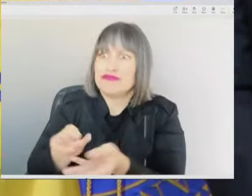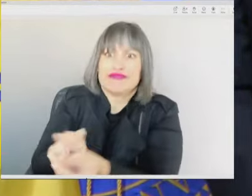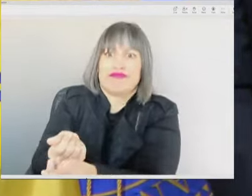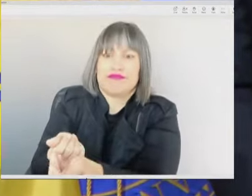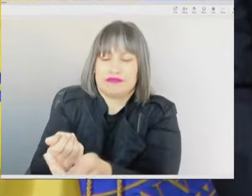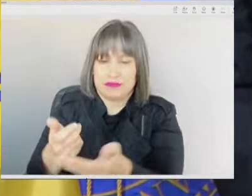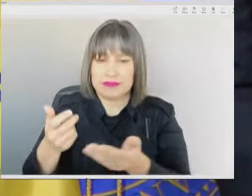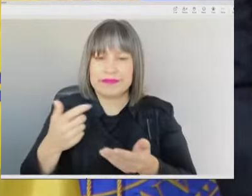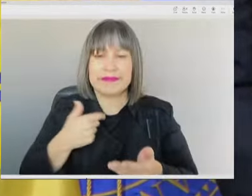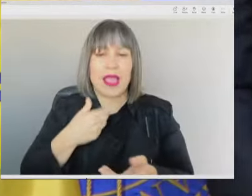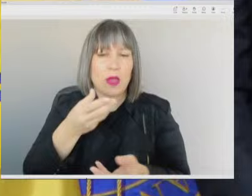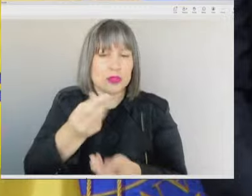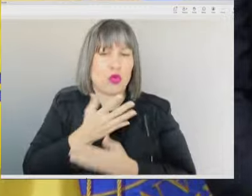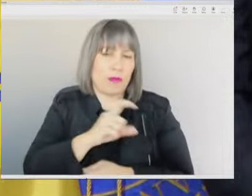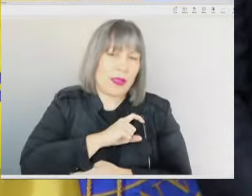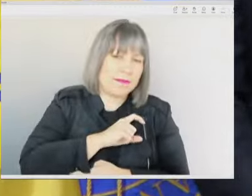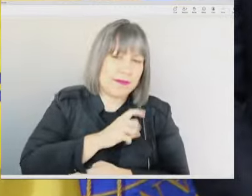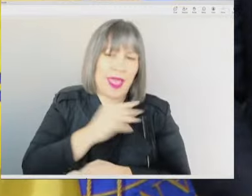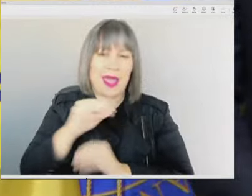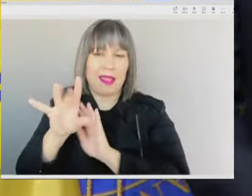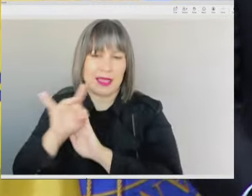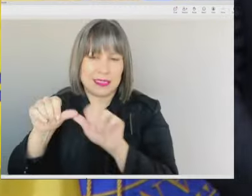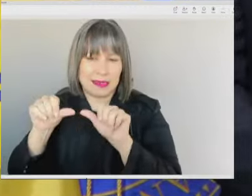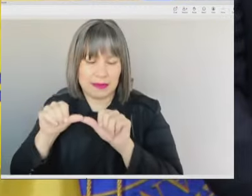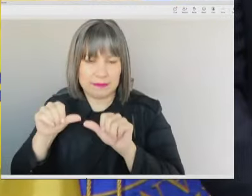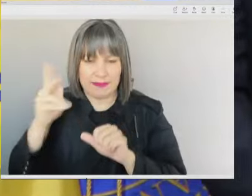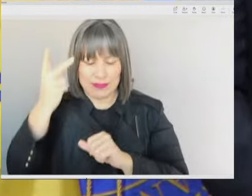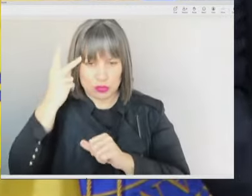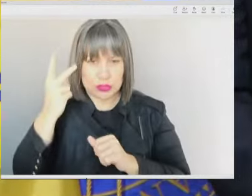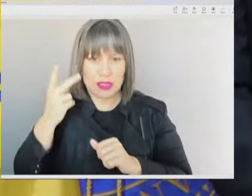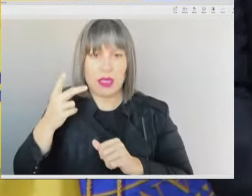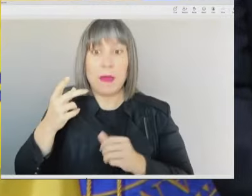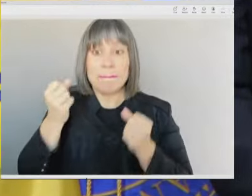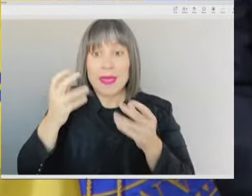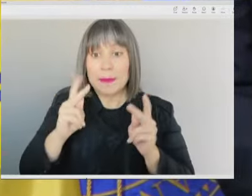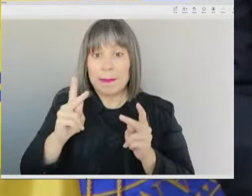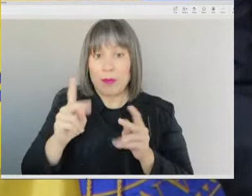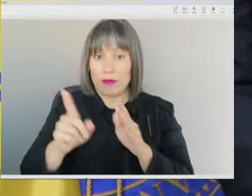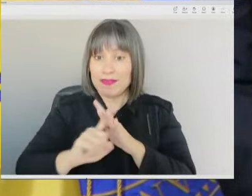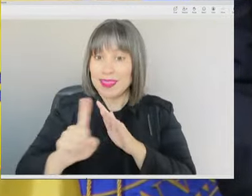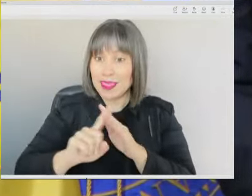some elected officials, that many of these folks flee back to Cuba. There might be an involvement